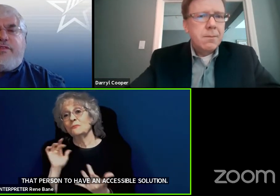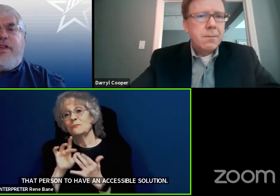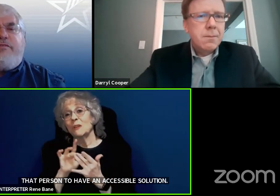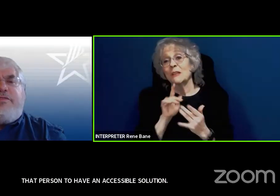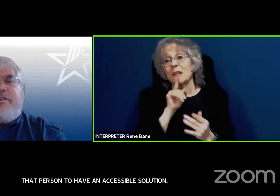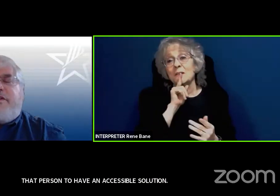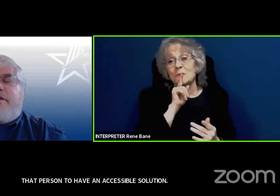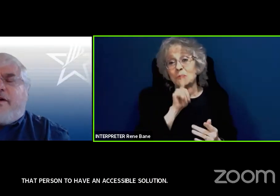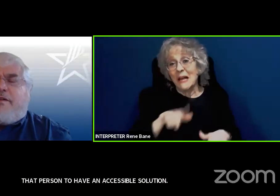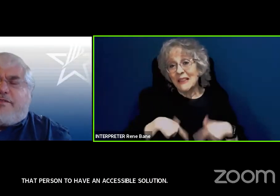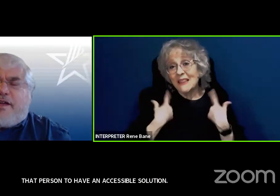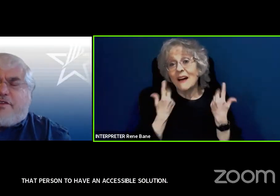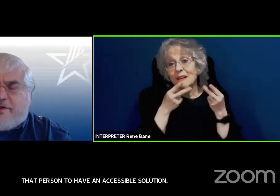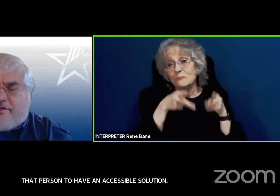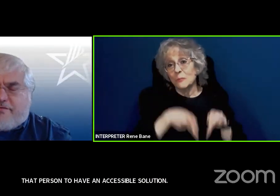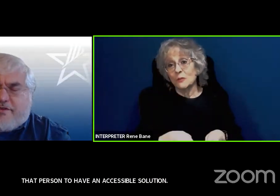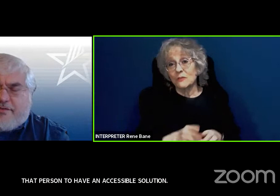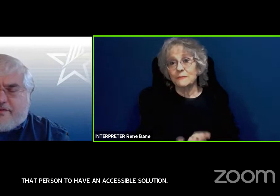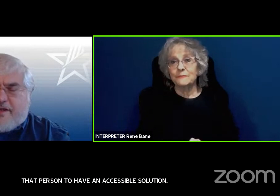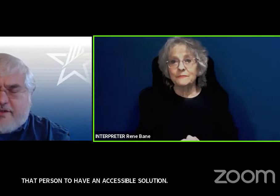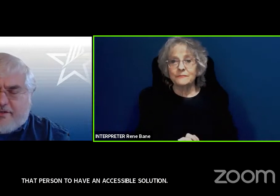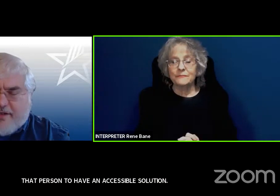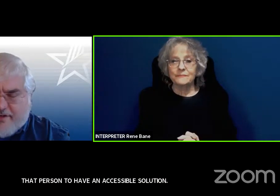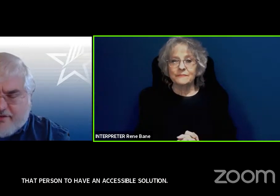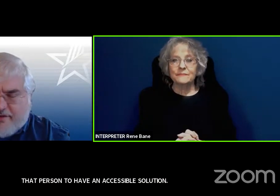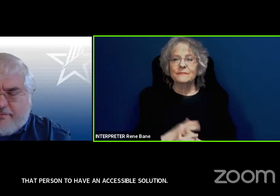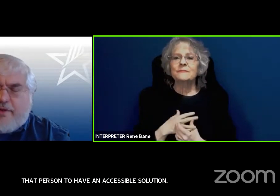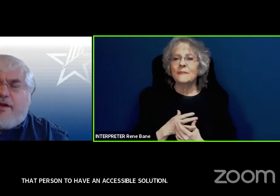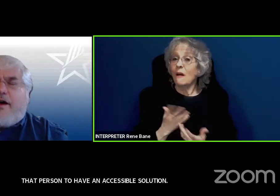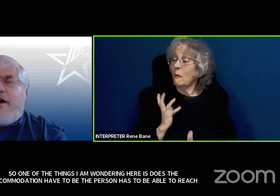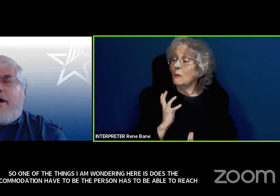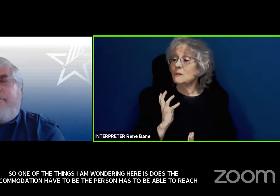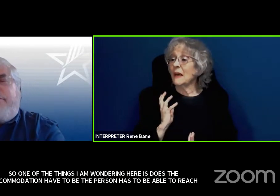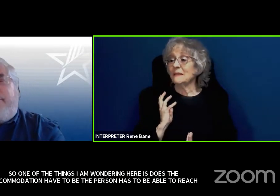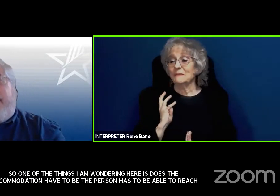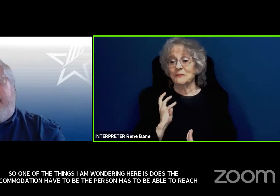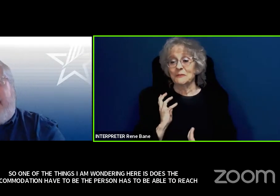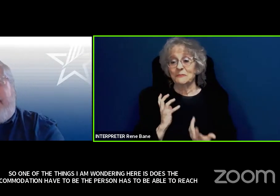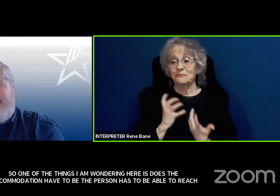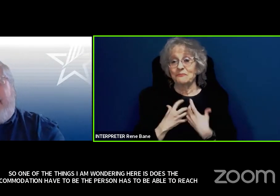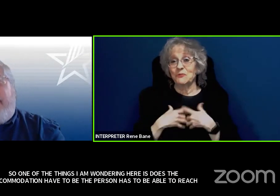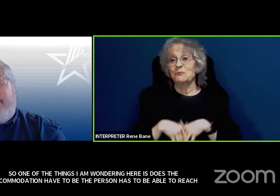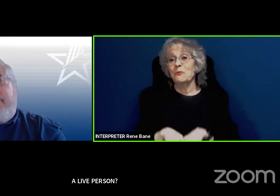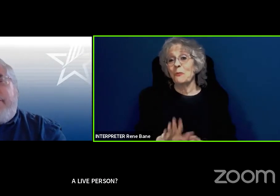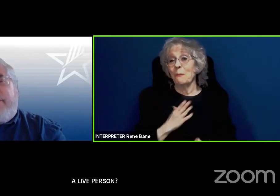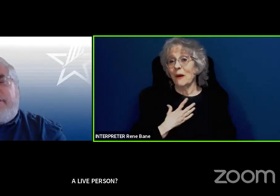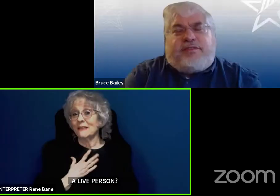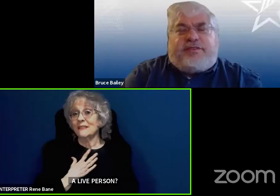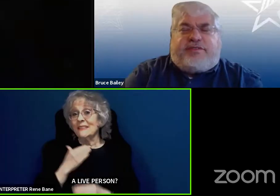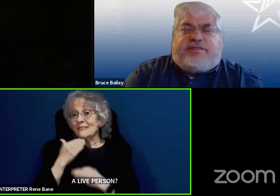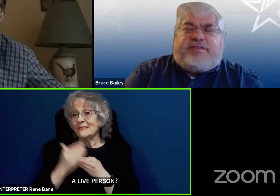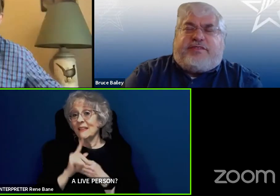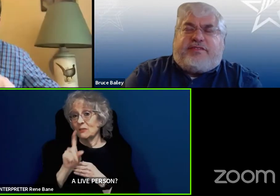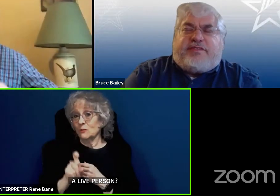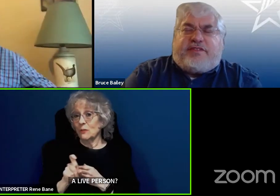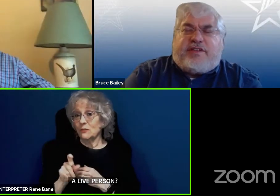That feeds into my next question for Ted Guild actually. Ted, I am wondering if you can suggest